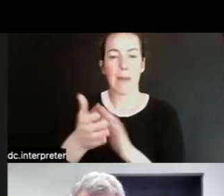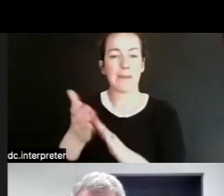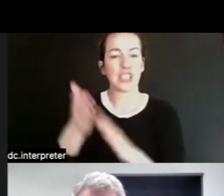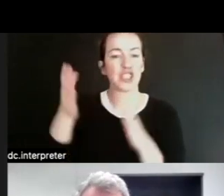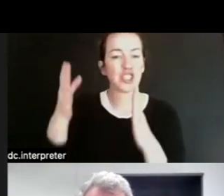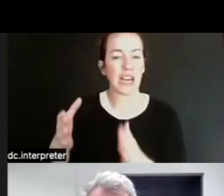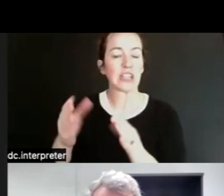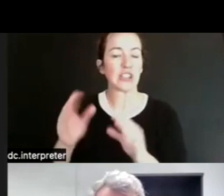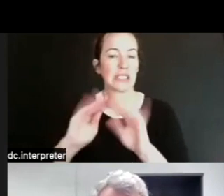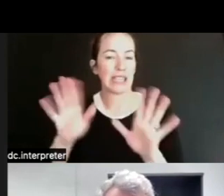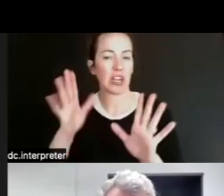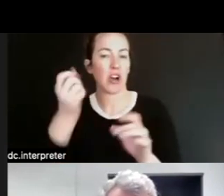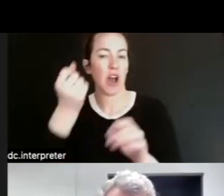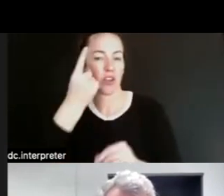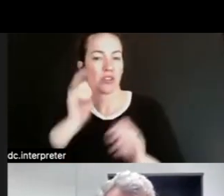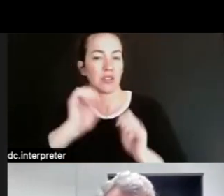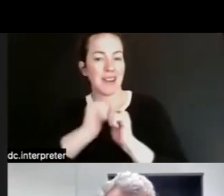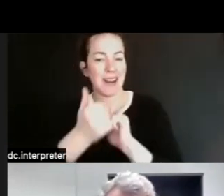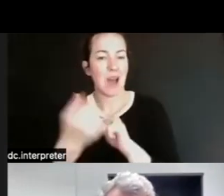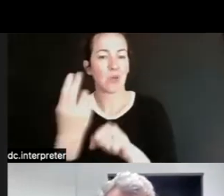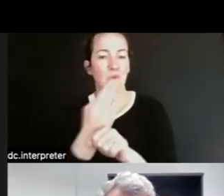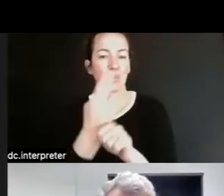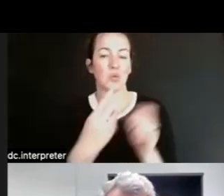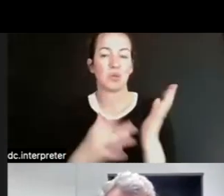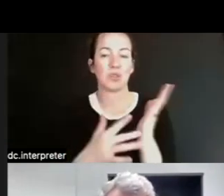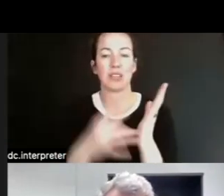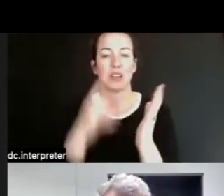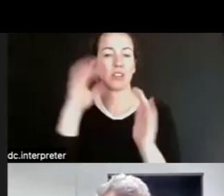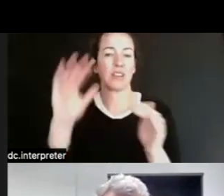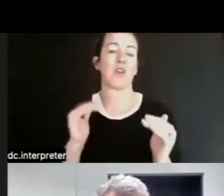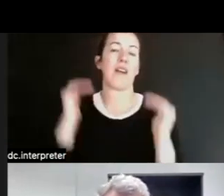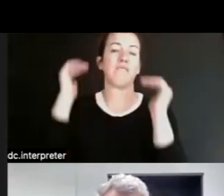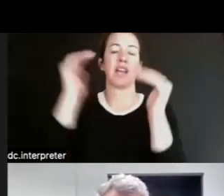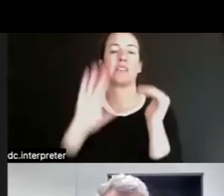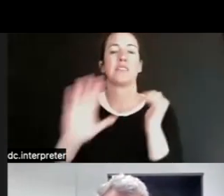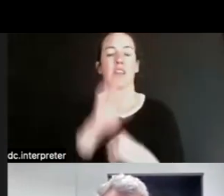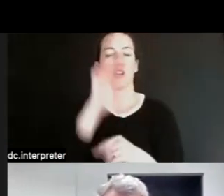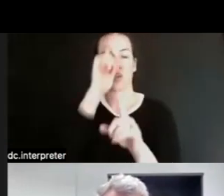how they see technology being used to uh advanced their their goals that they have for the school